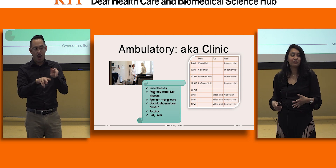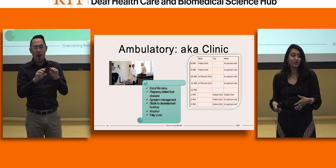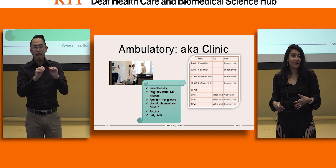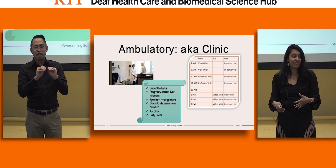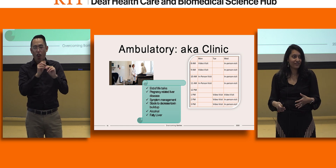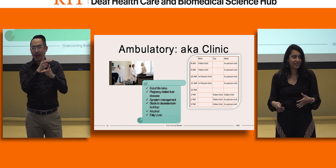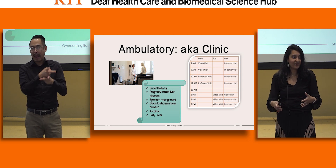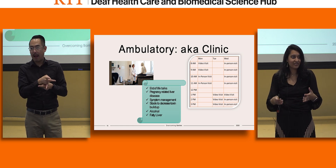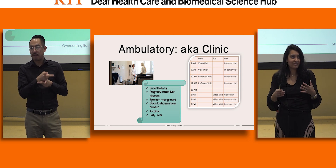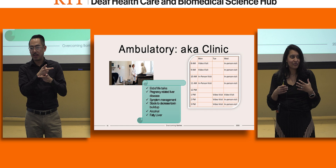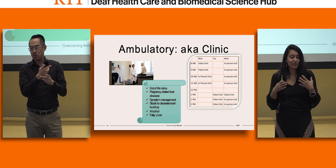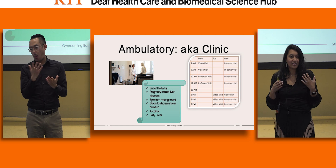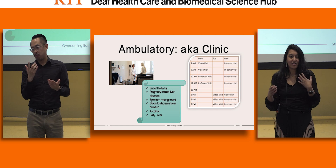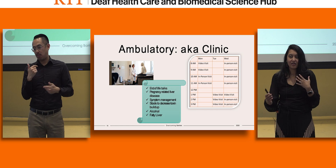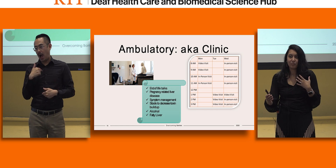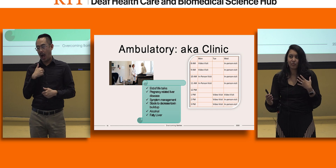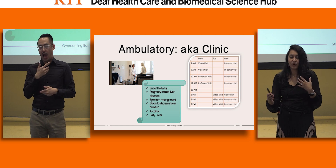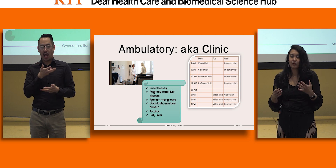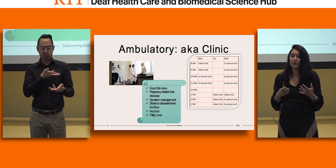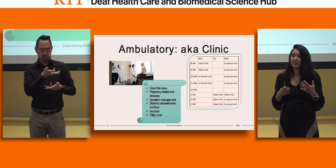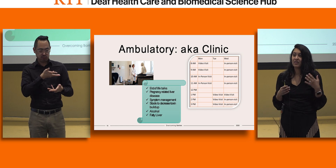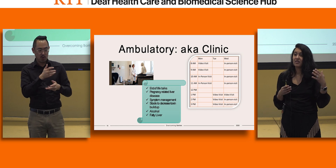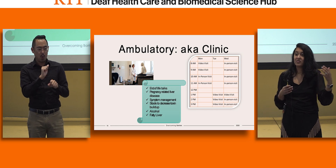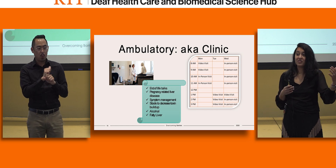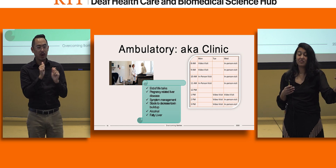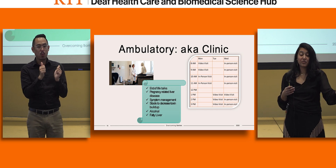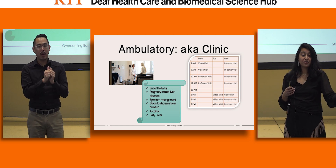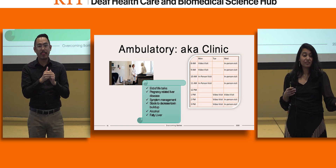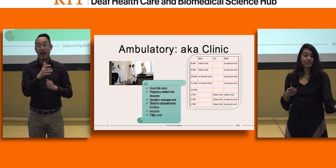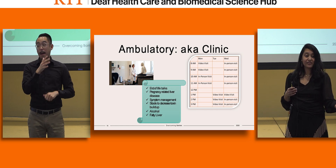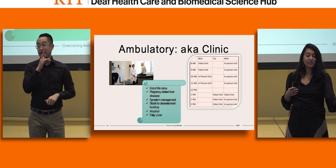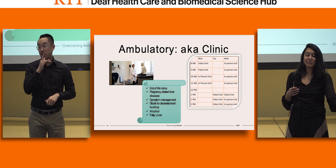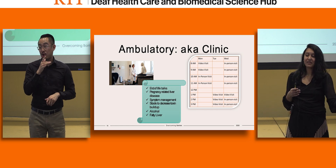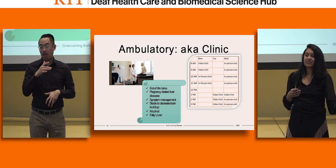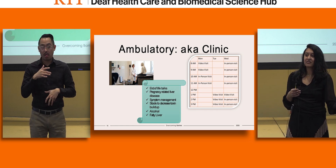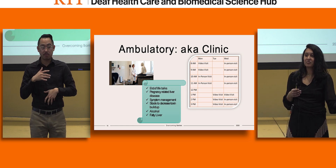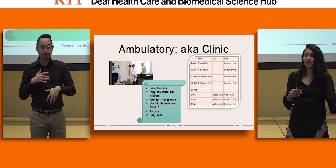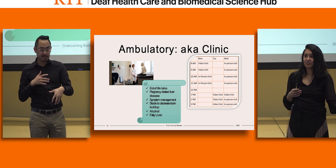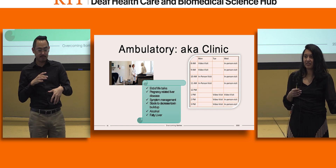much more carefully, and so, I help work with the maternal fetal medicine specialists